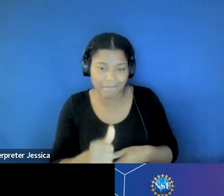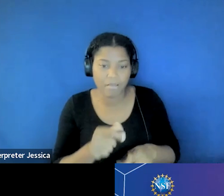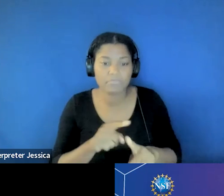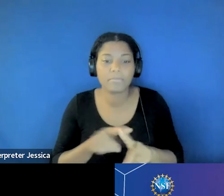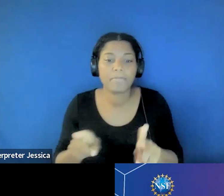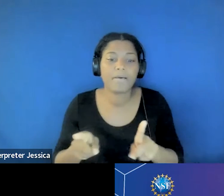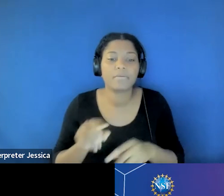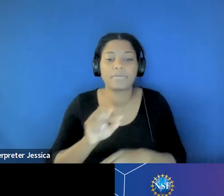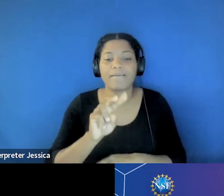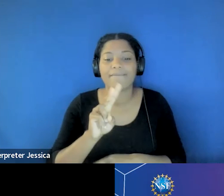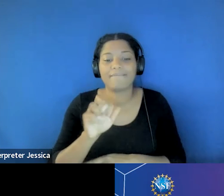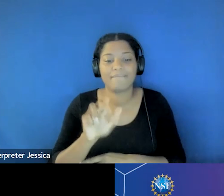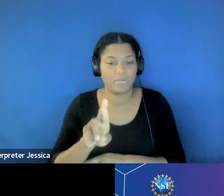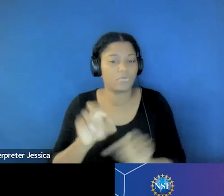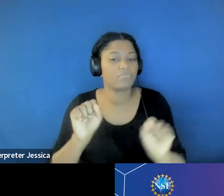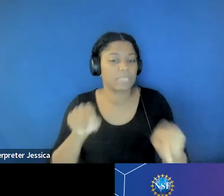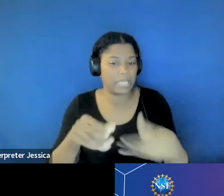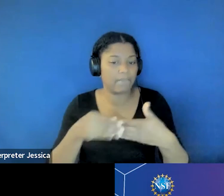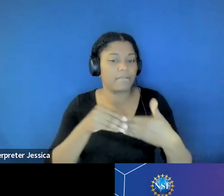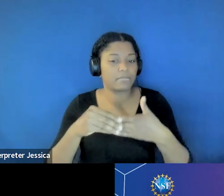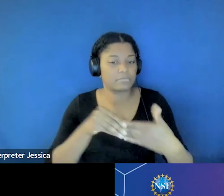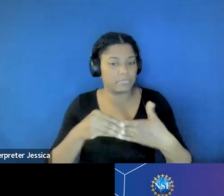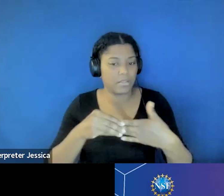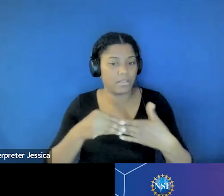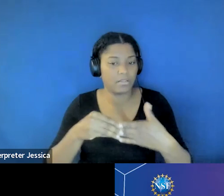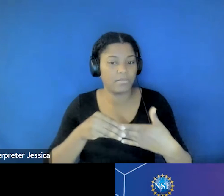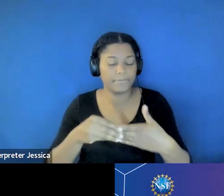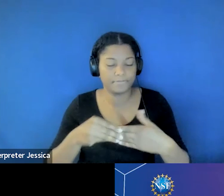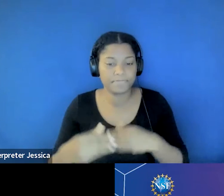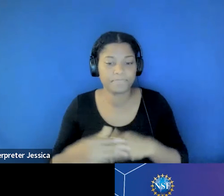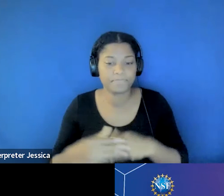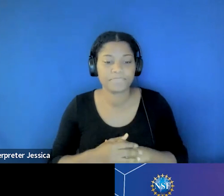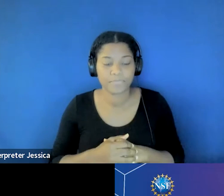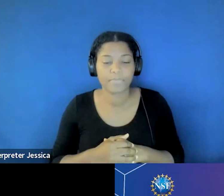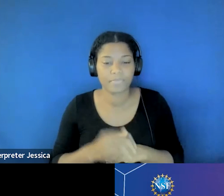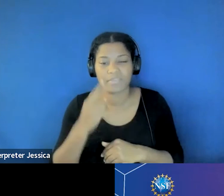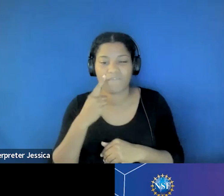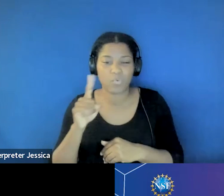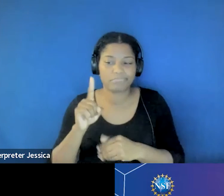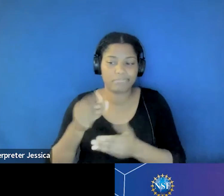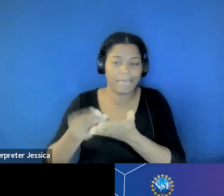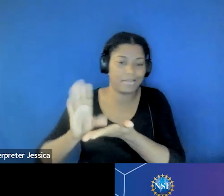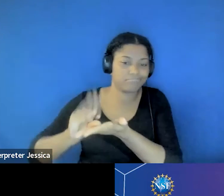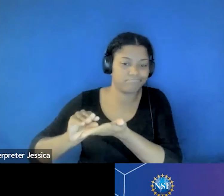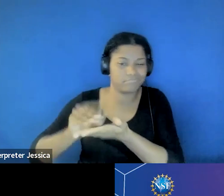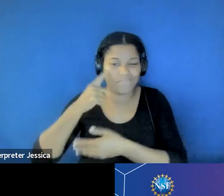vendors have some flexibility in terms of academic quote discounts for these kind of instruments.